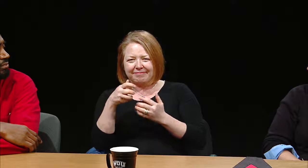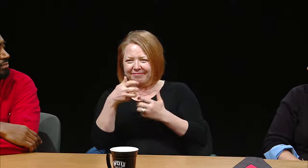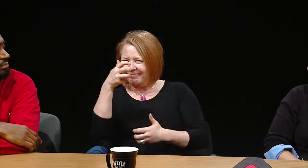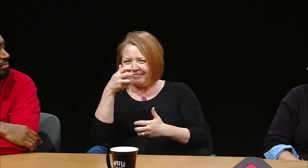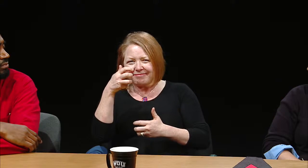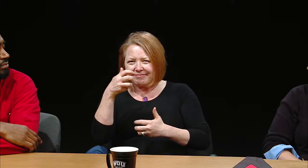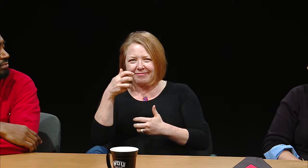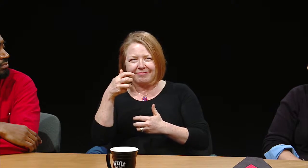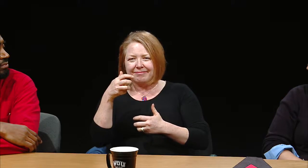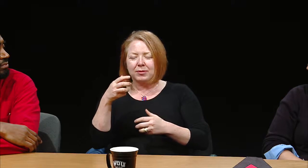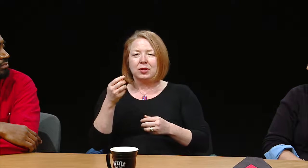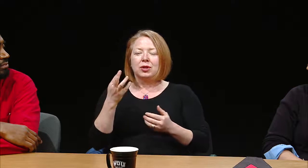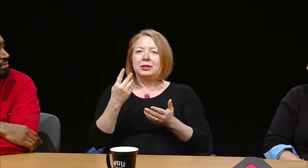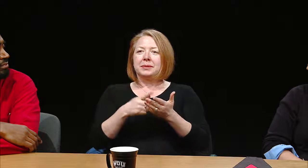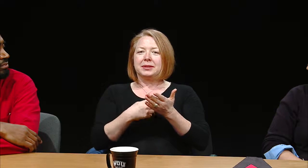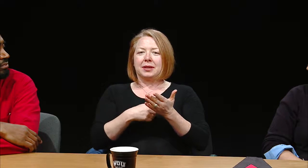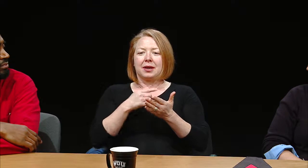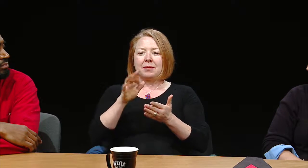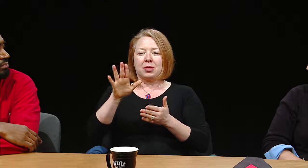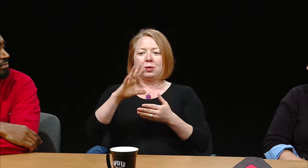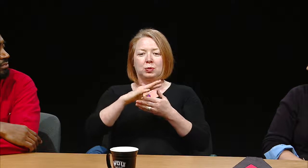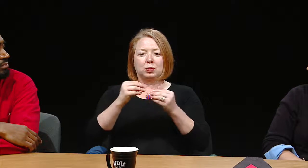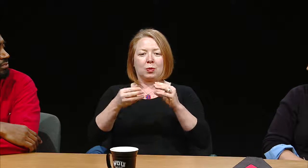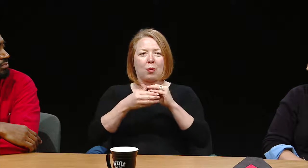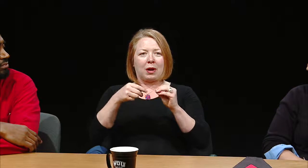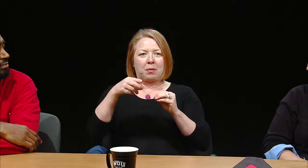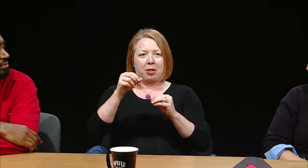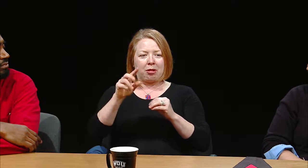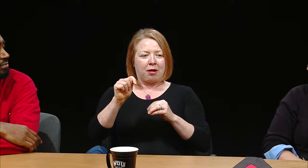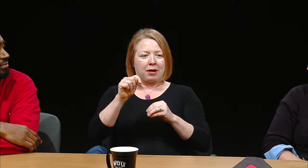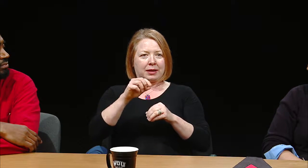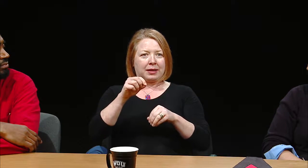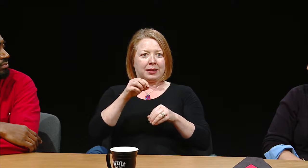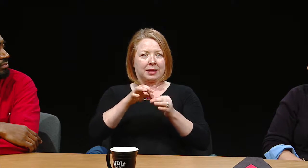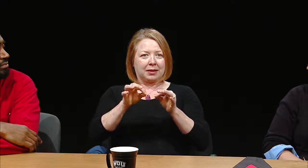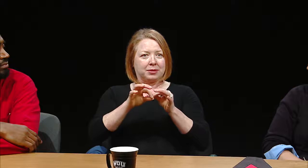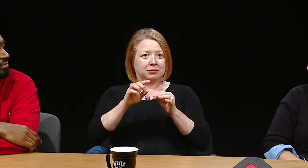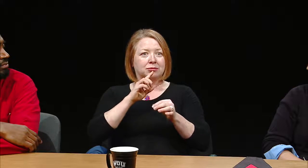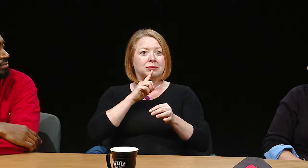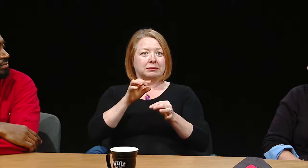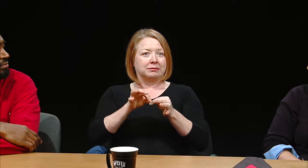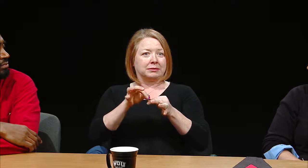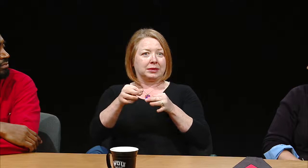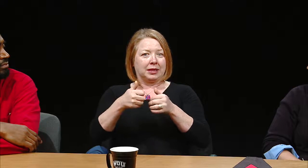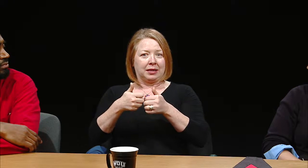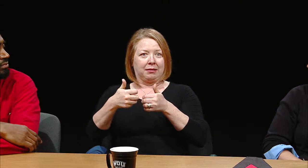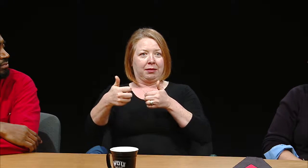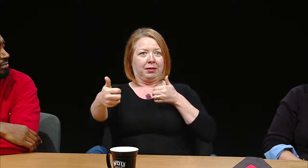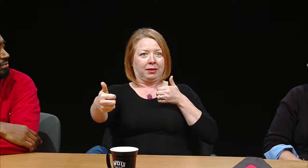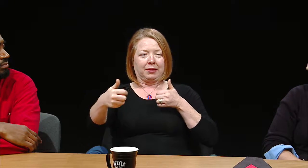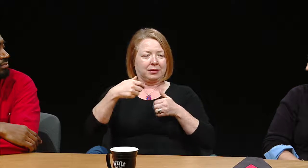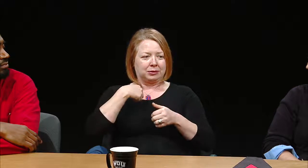the you wanting to give access. So I think that there's a lot of spirit and a lot of joy behind captions,